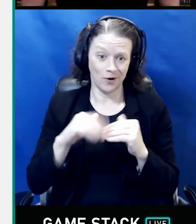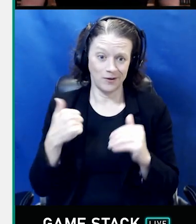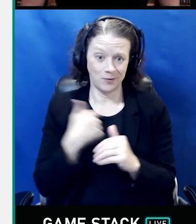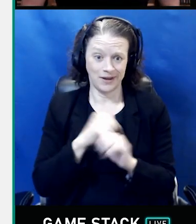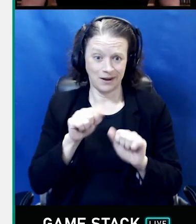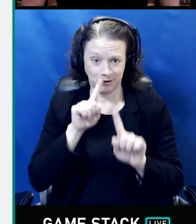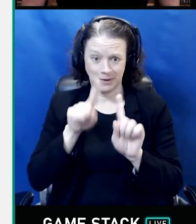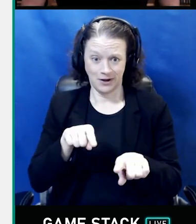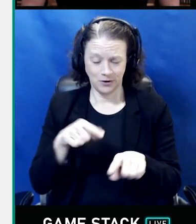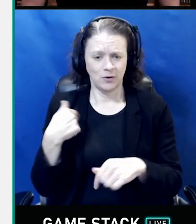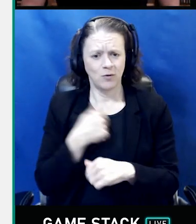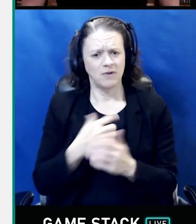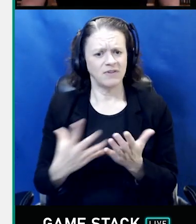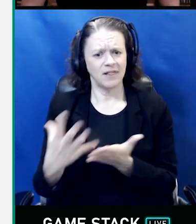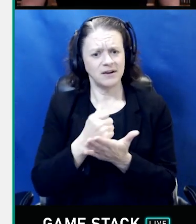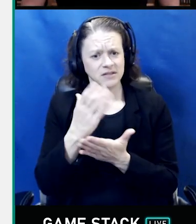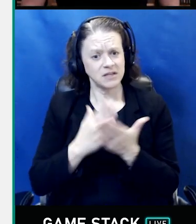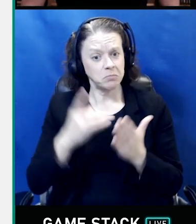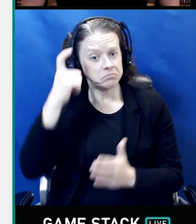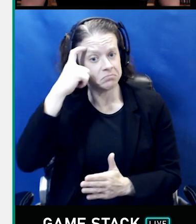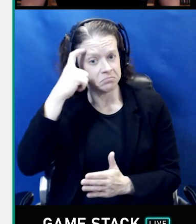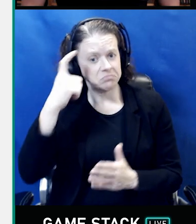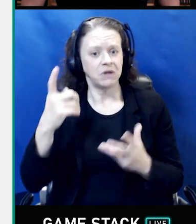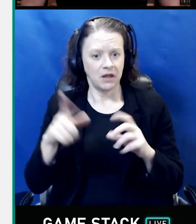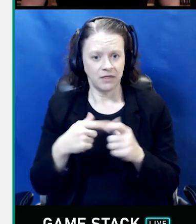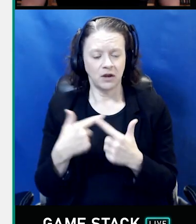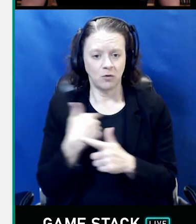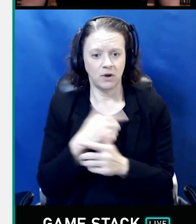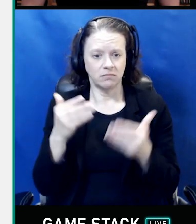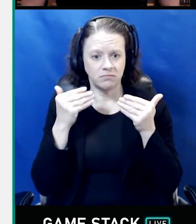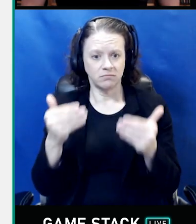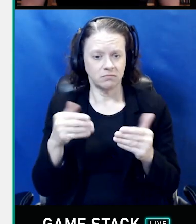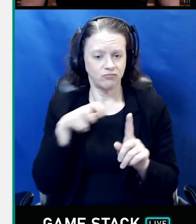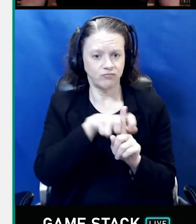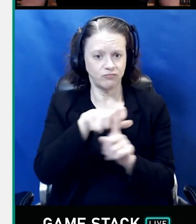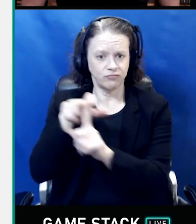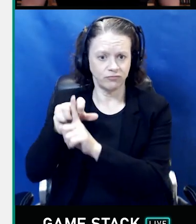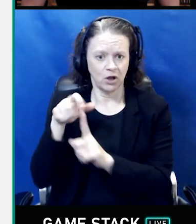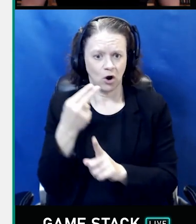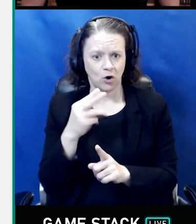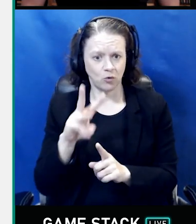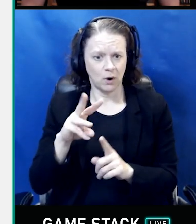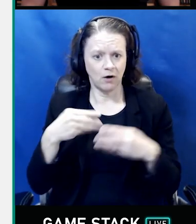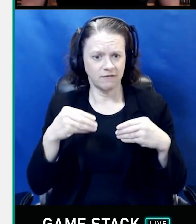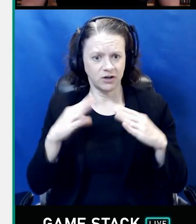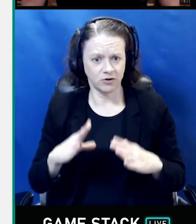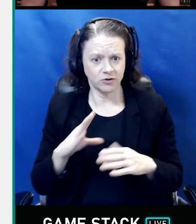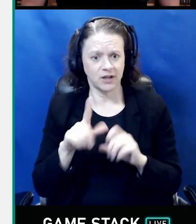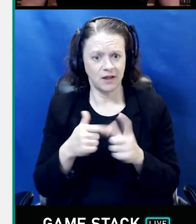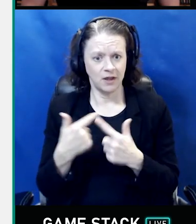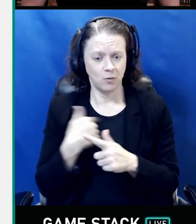and we've collected some that makes sense, we go to hardware vendors and we work on finalizing them, hashing them out,